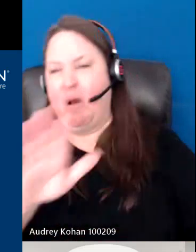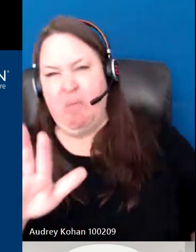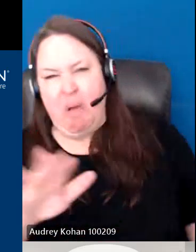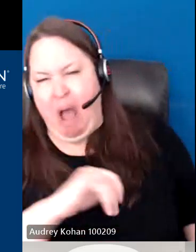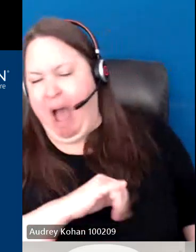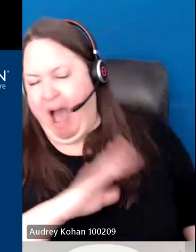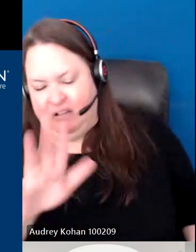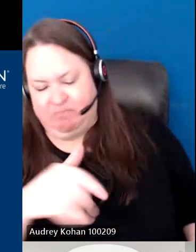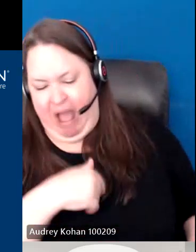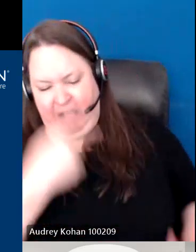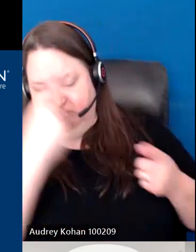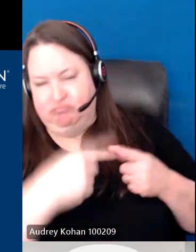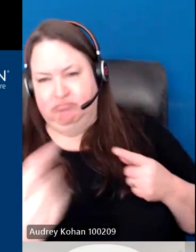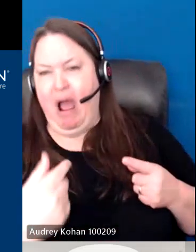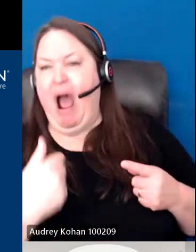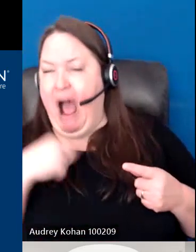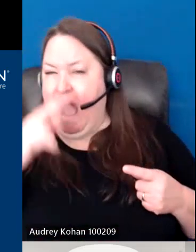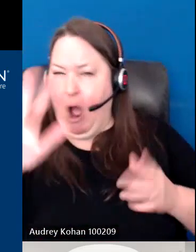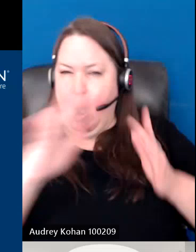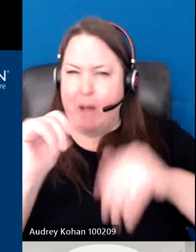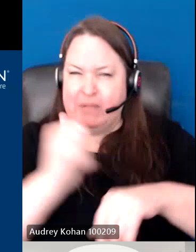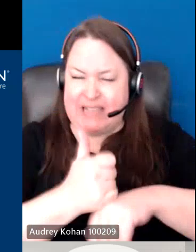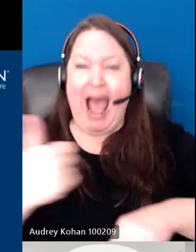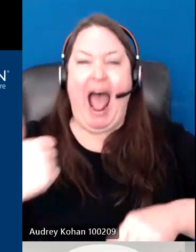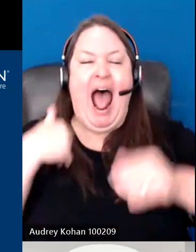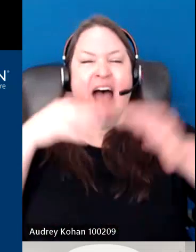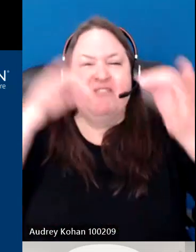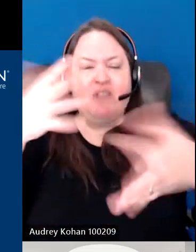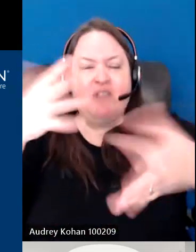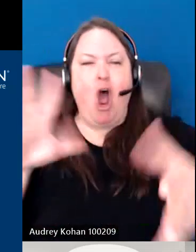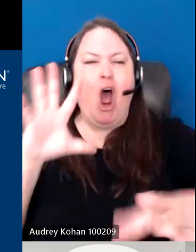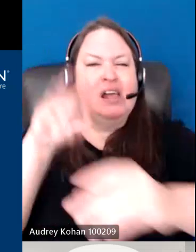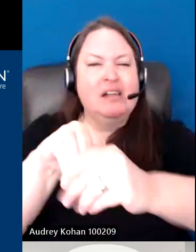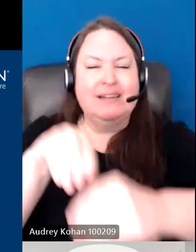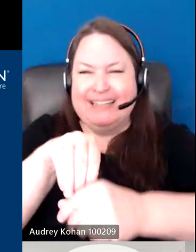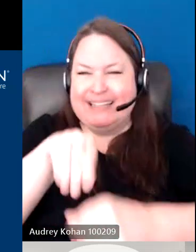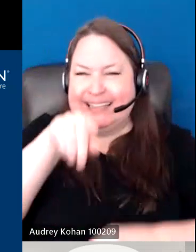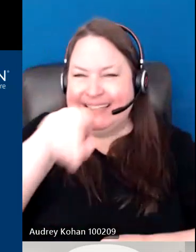on some websites that actually have instructions embedded in them that are clinical instructions